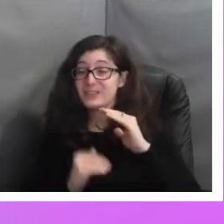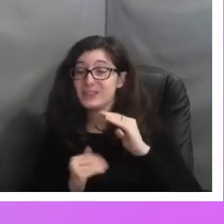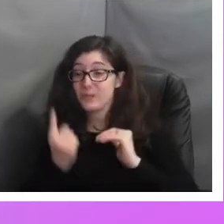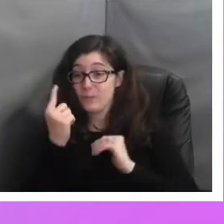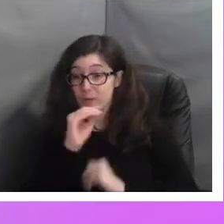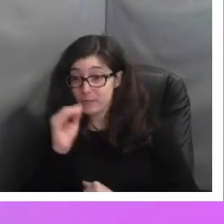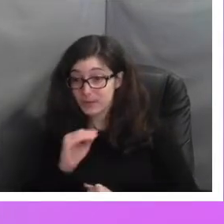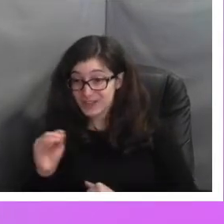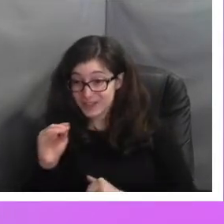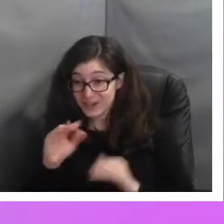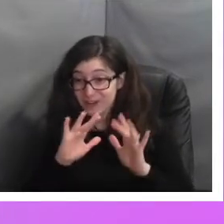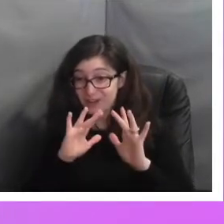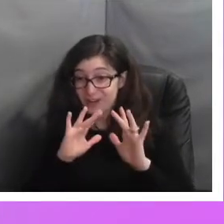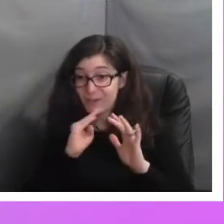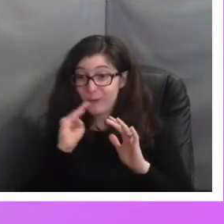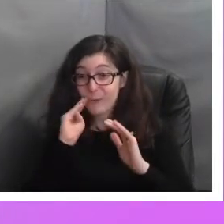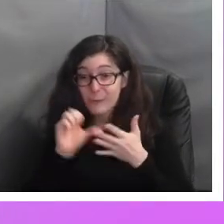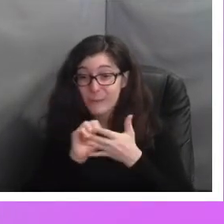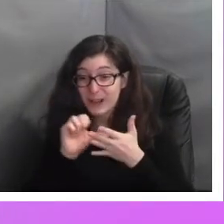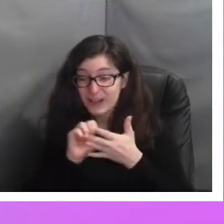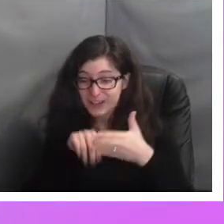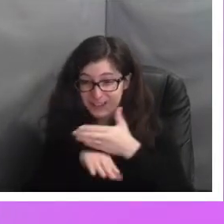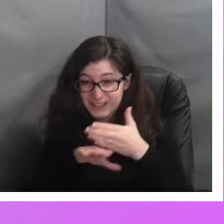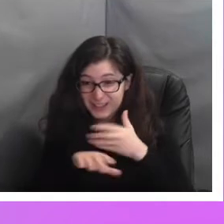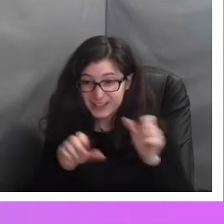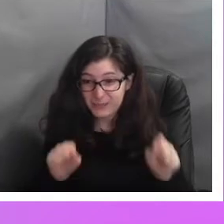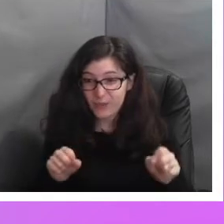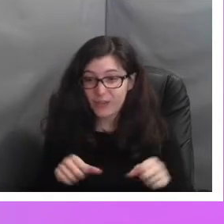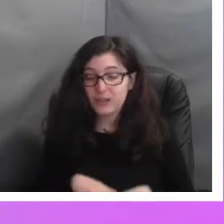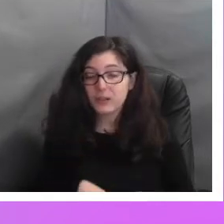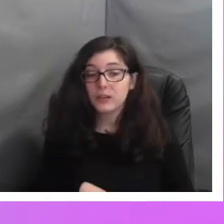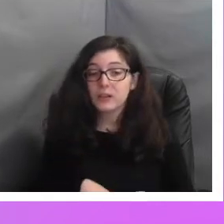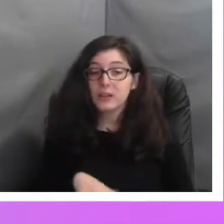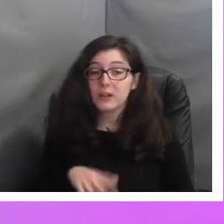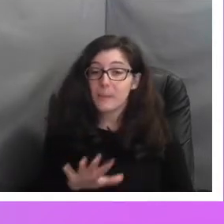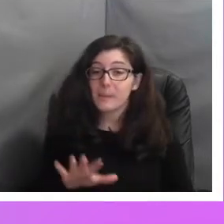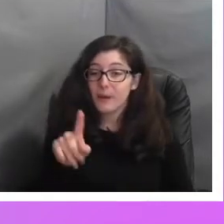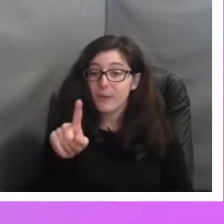As a result, there are about 2,500 federal lawsuits filed in the US